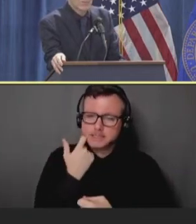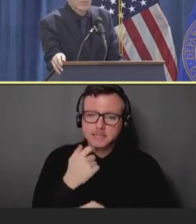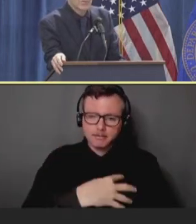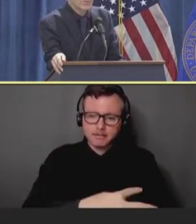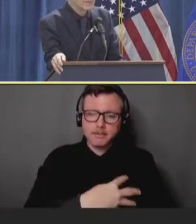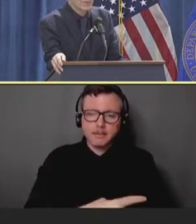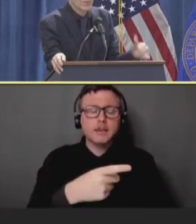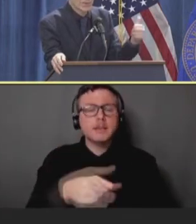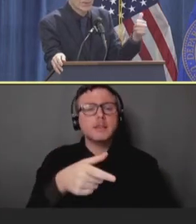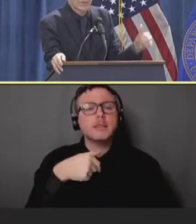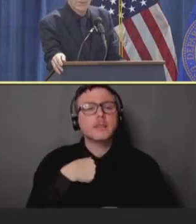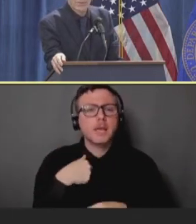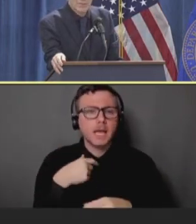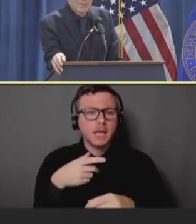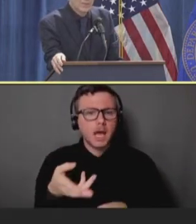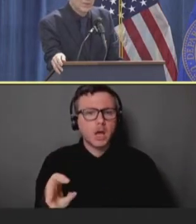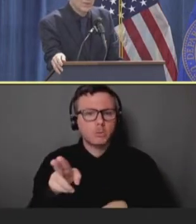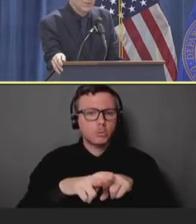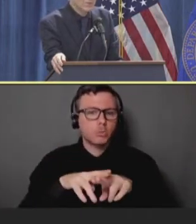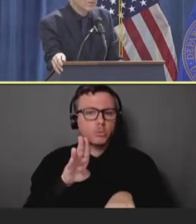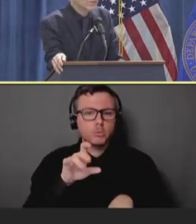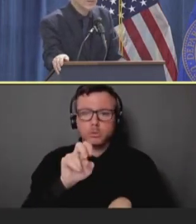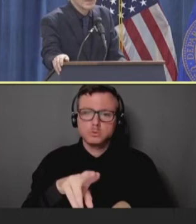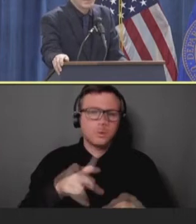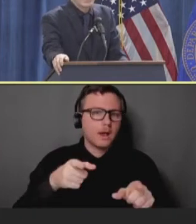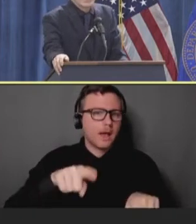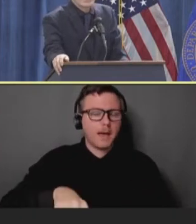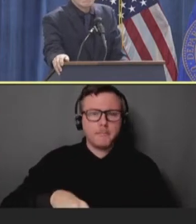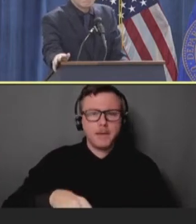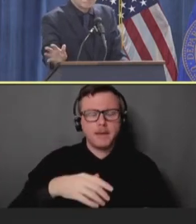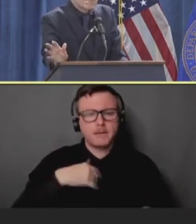I got a booster and levels went through the roof.